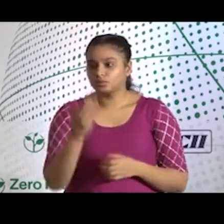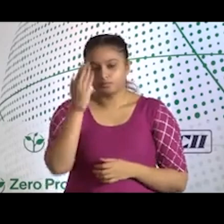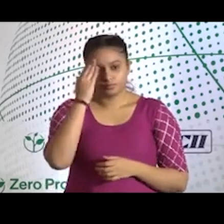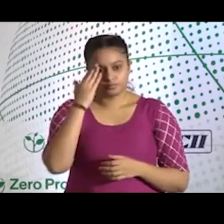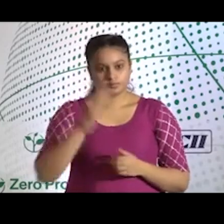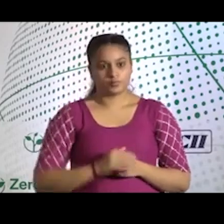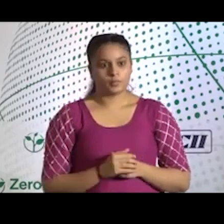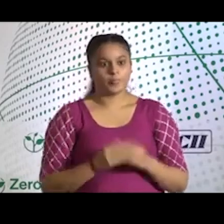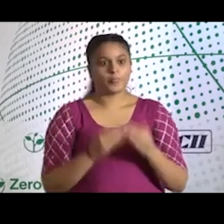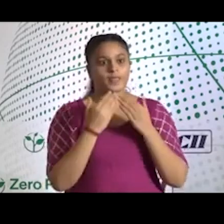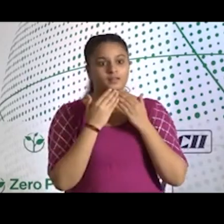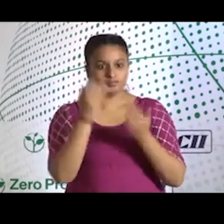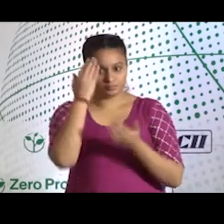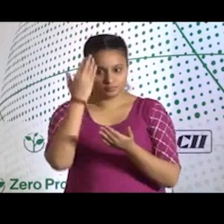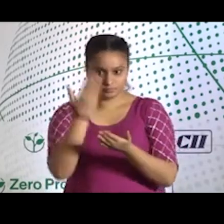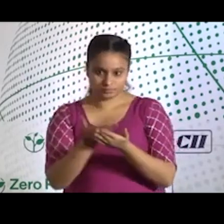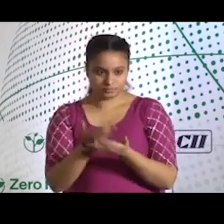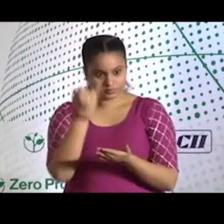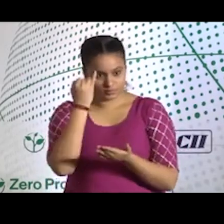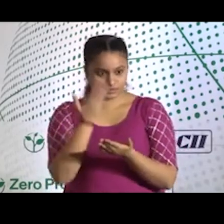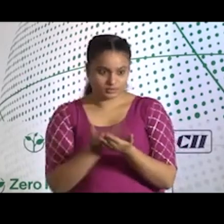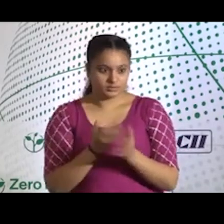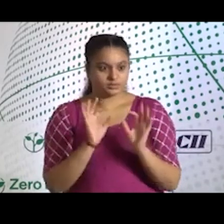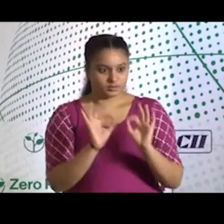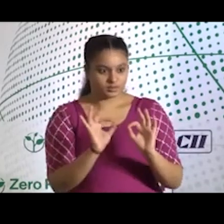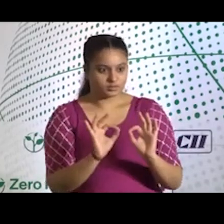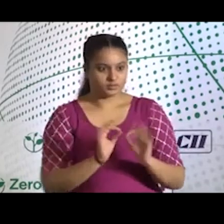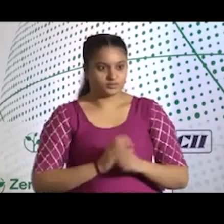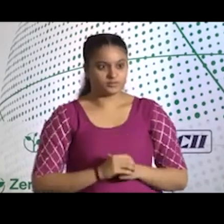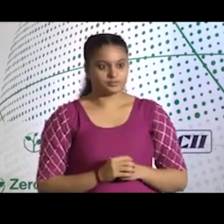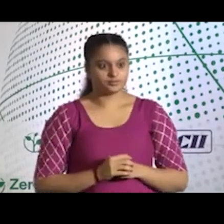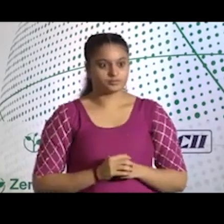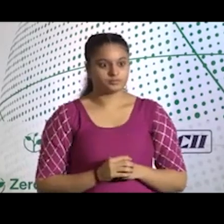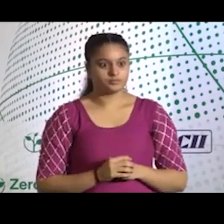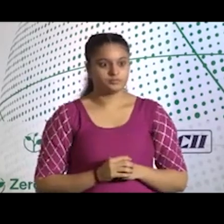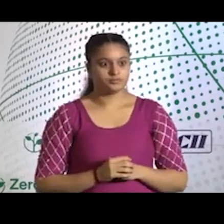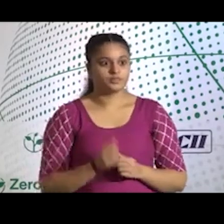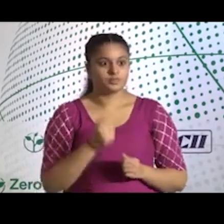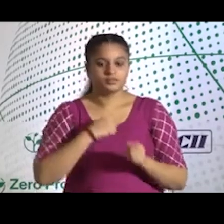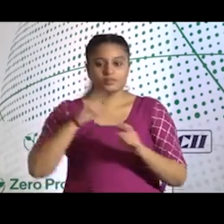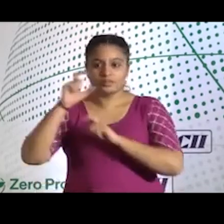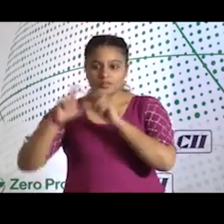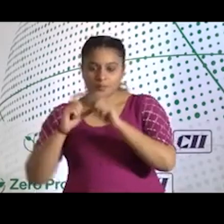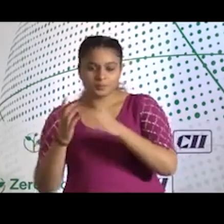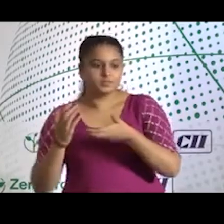Good tradition and food for thought for more corporates to invest in that. That gentleman there.